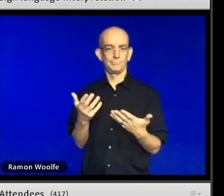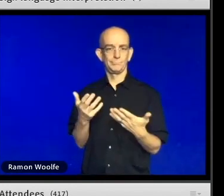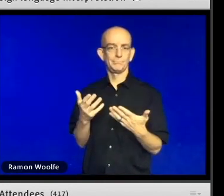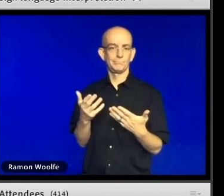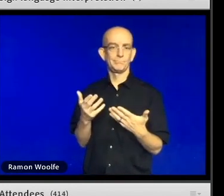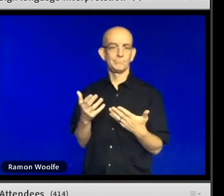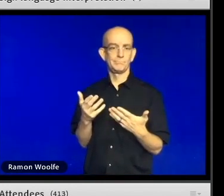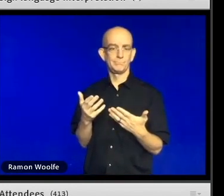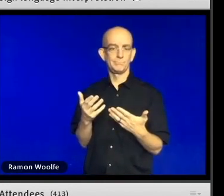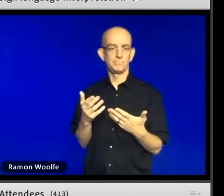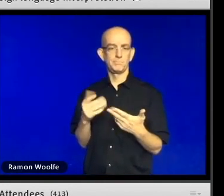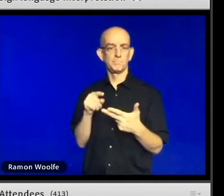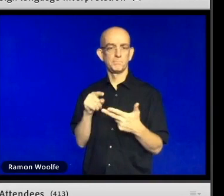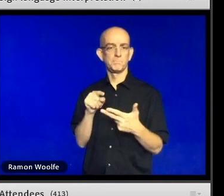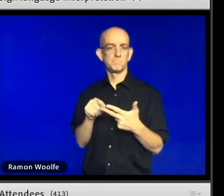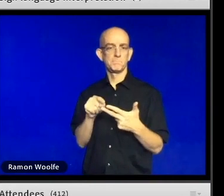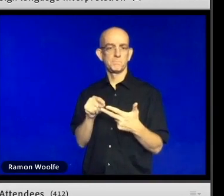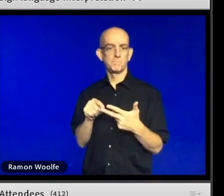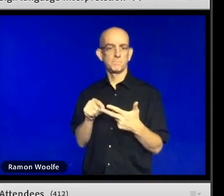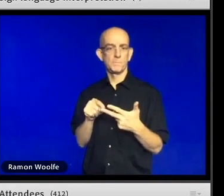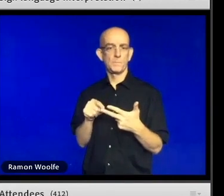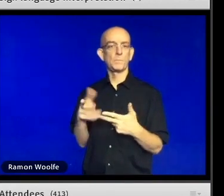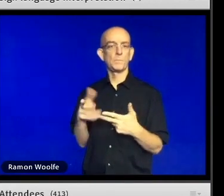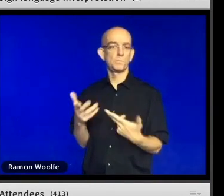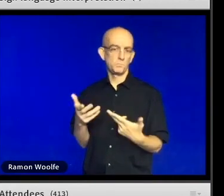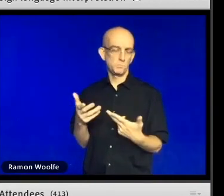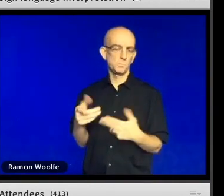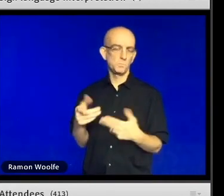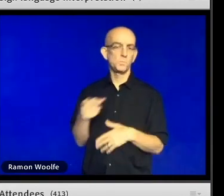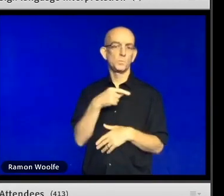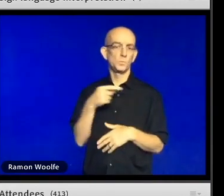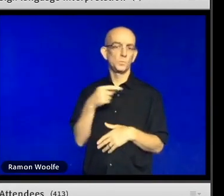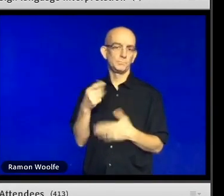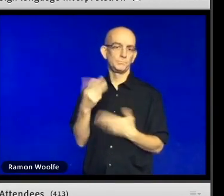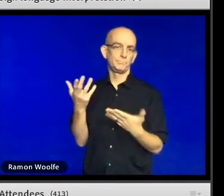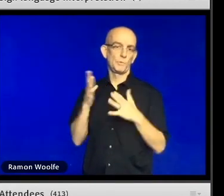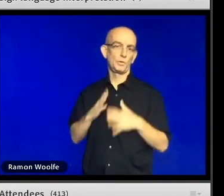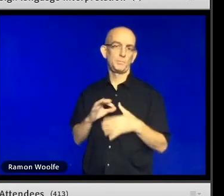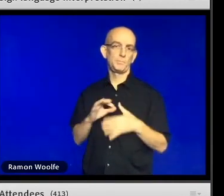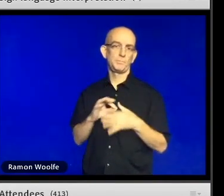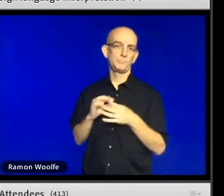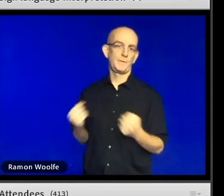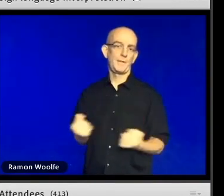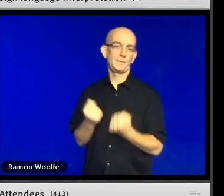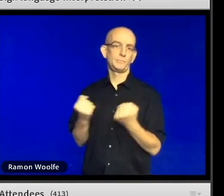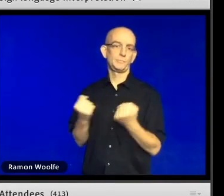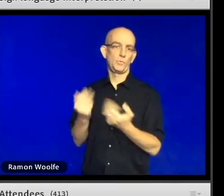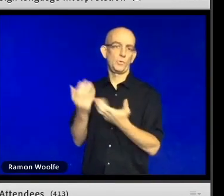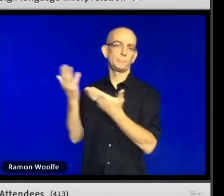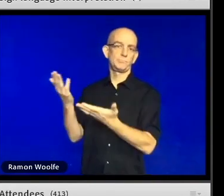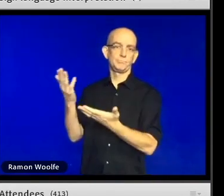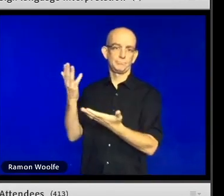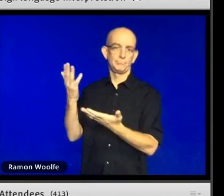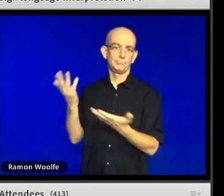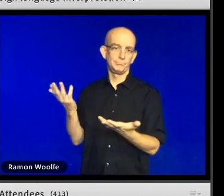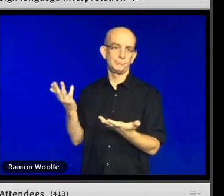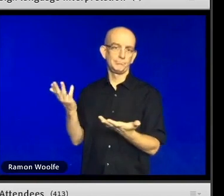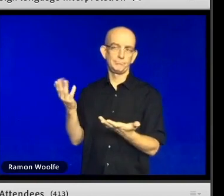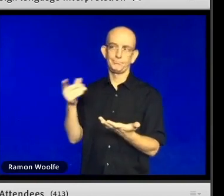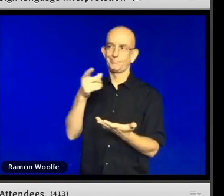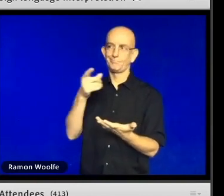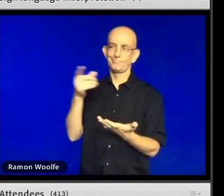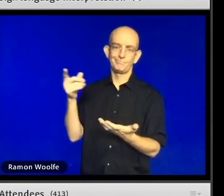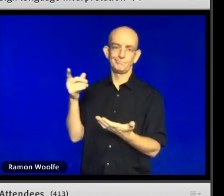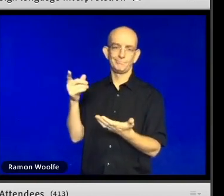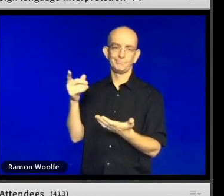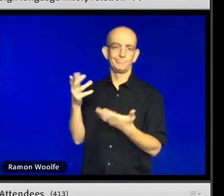draft final report based on individual country reports that we have and we need to prepare